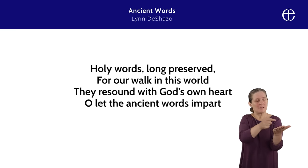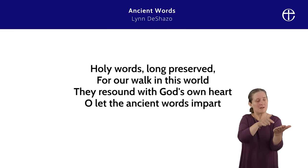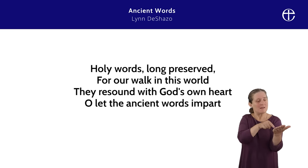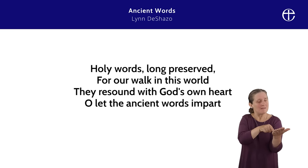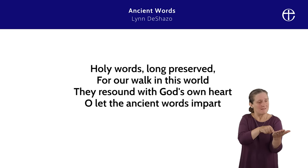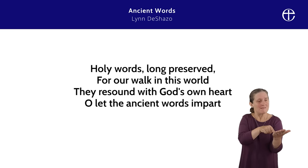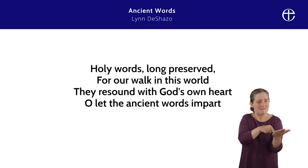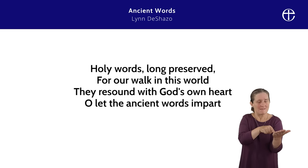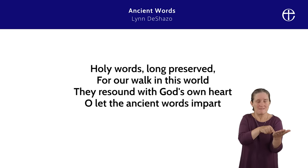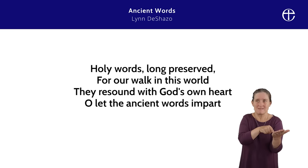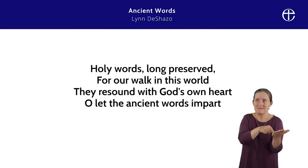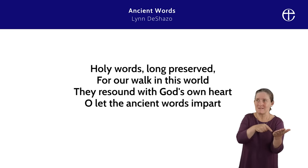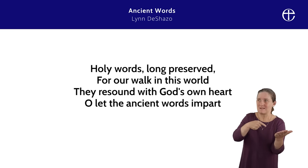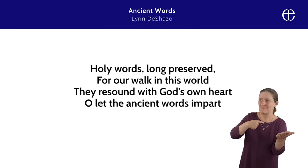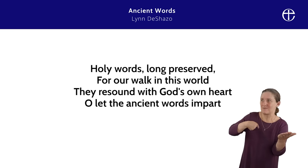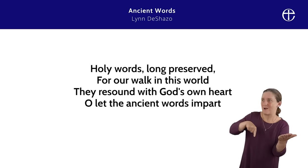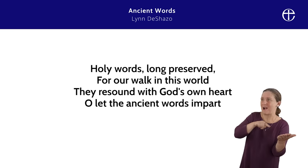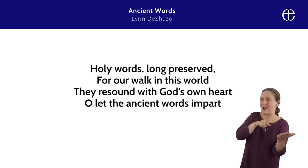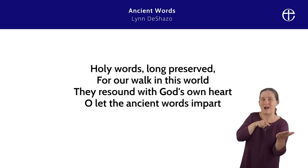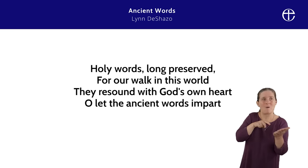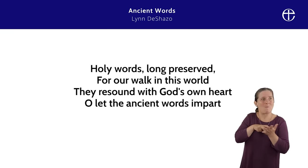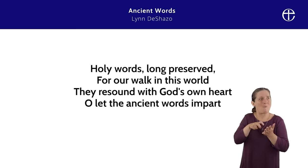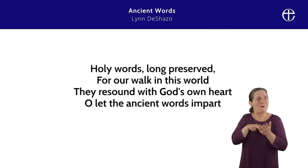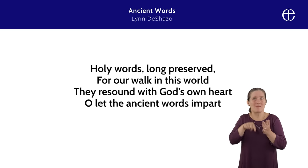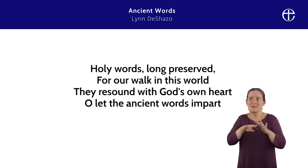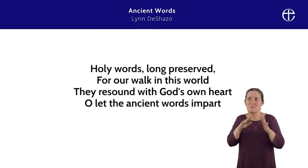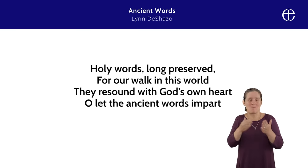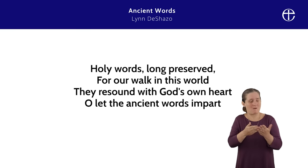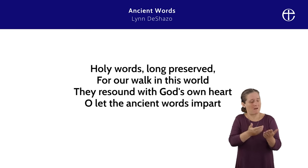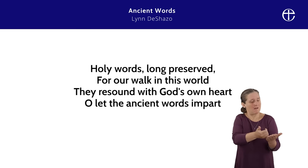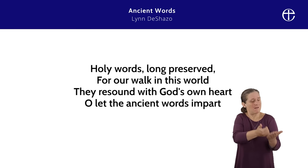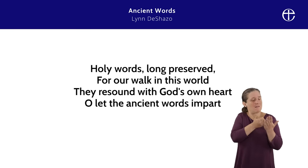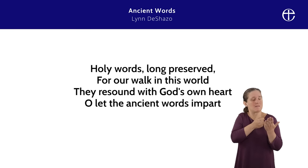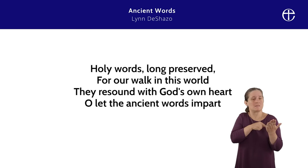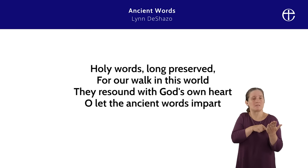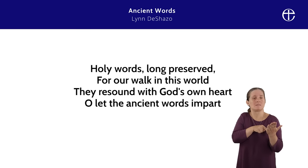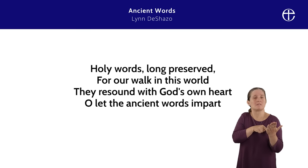For our walk in this world